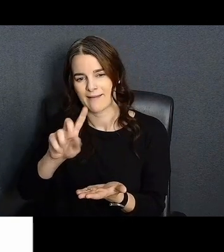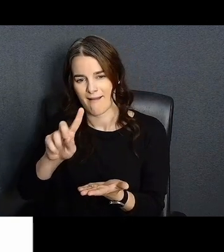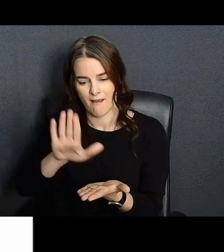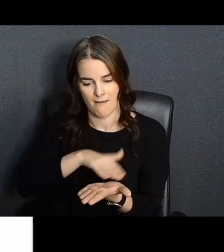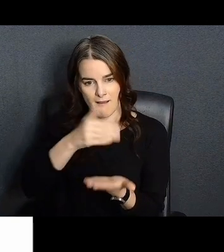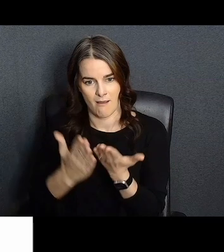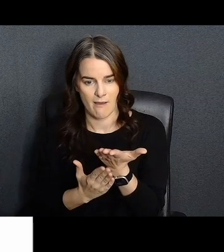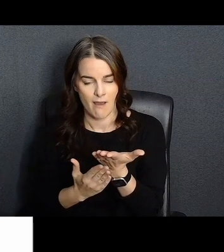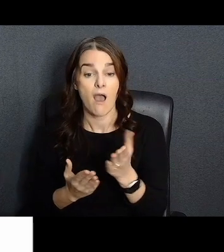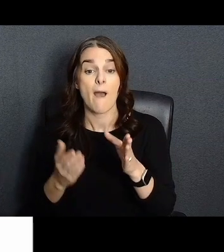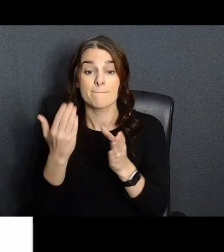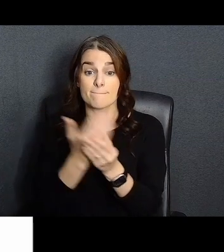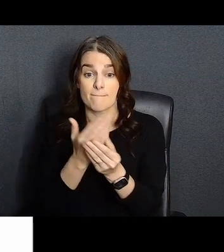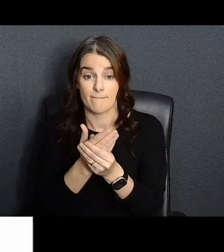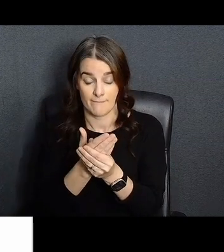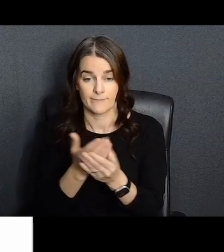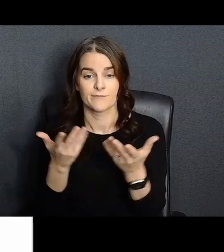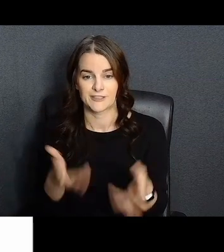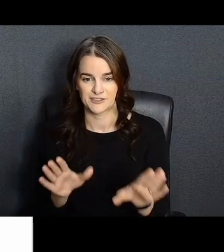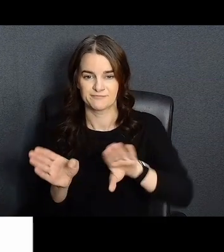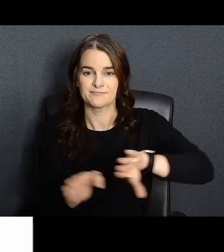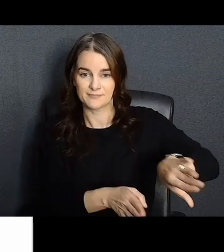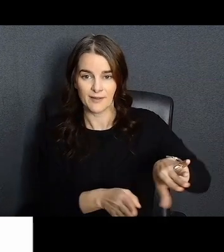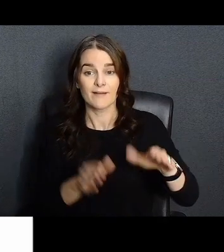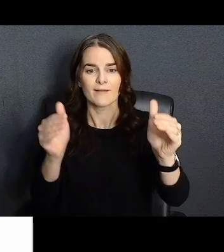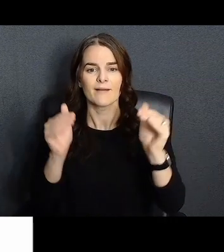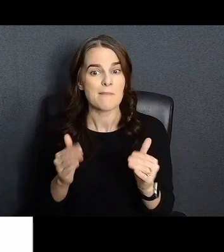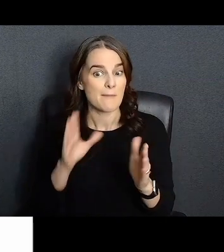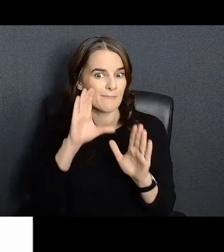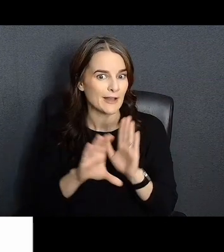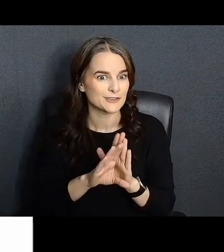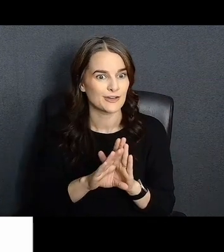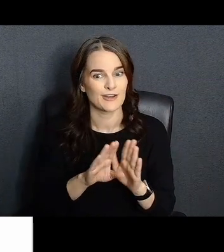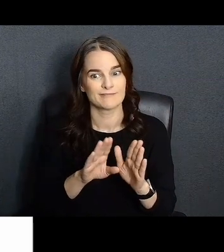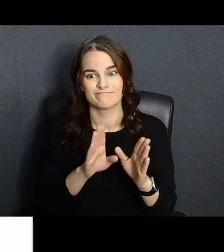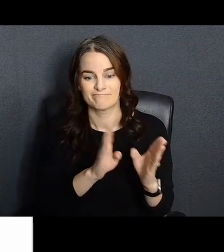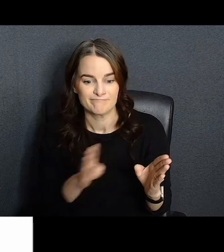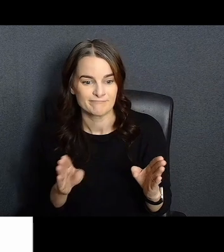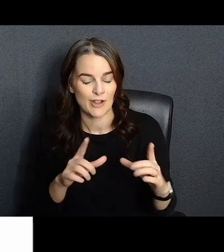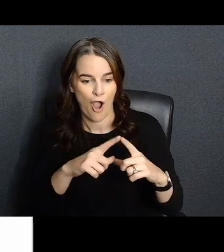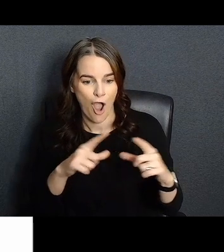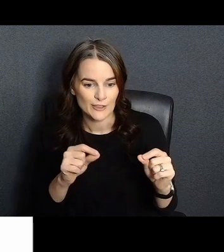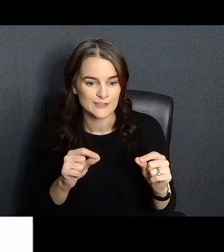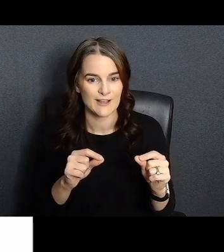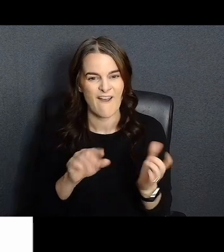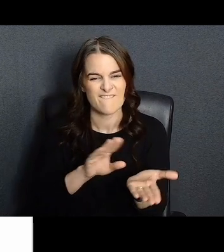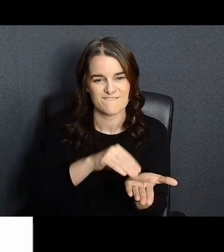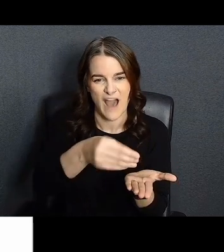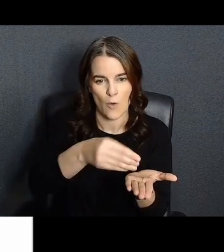Other types of light tech might be individual picture cards with Velcro. Sometimes you might hear people use the word PECS to describe that.